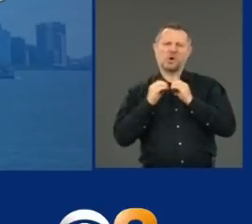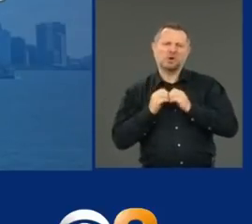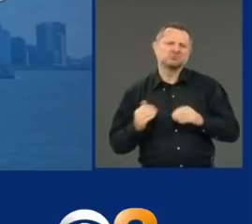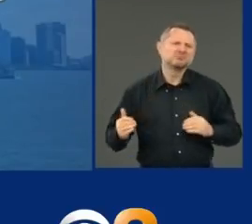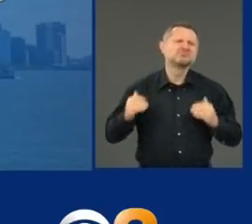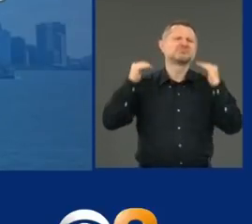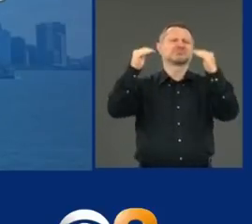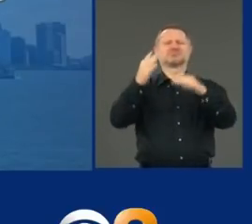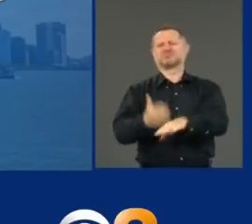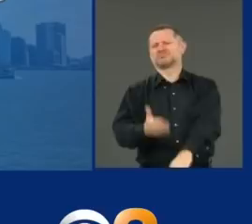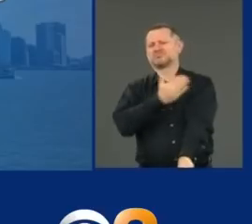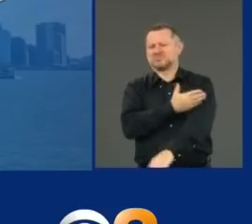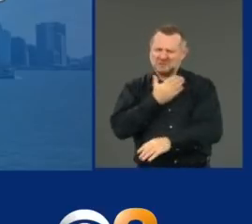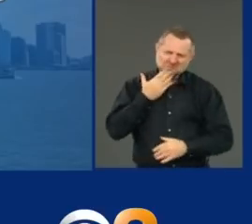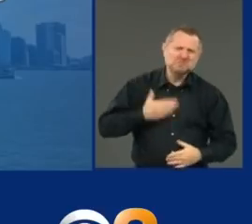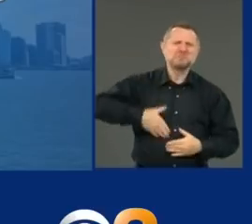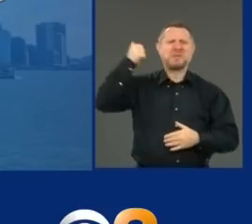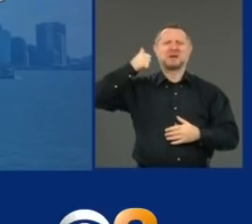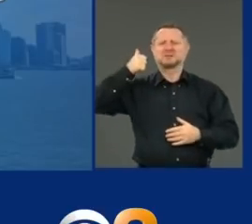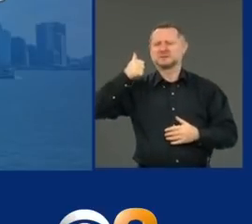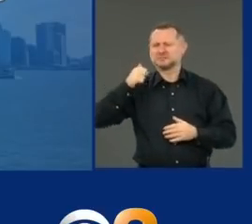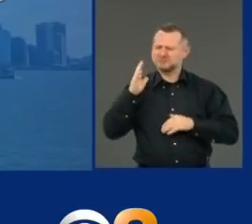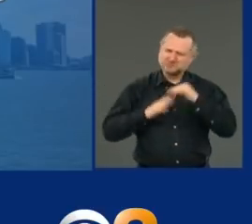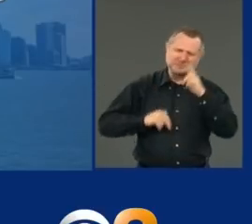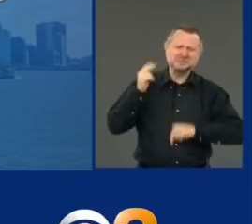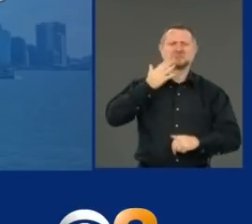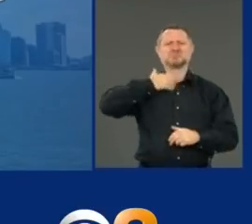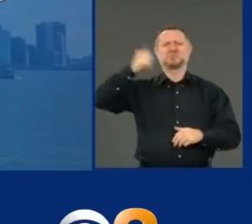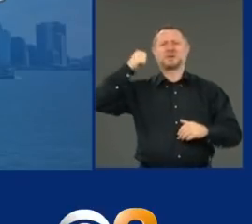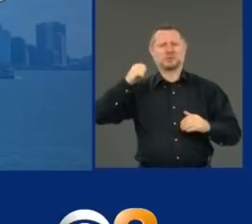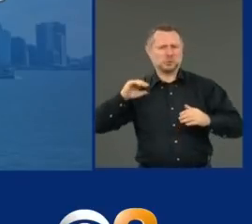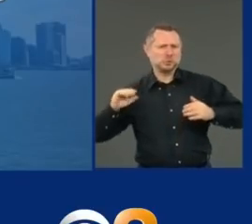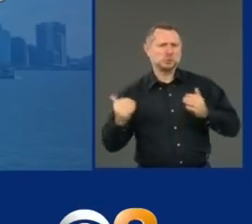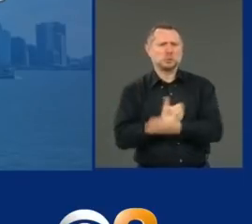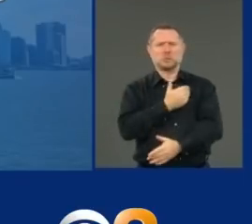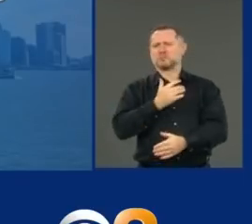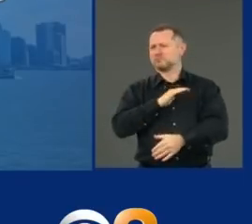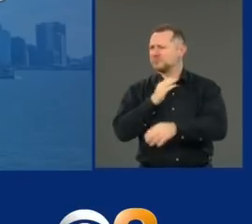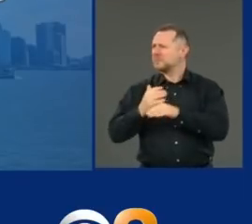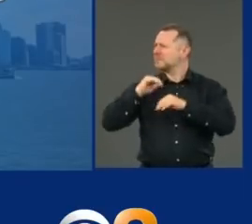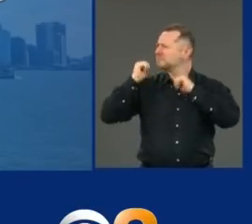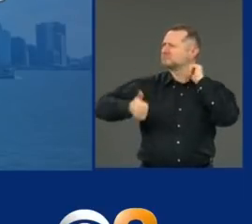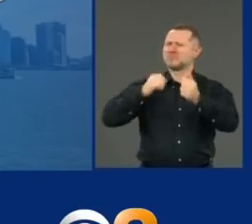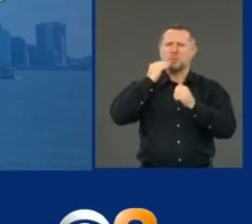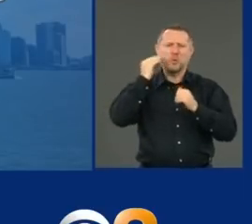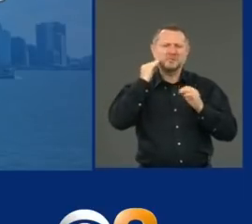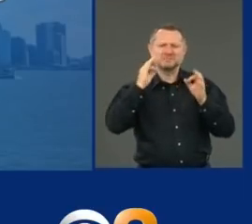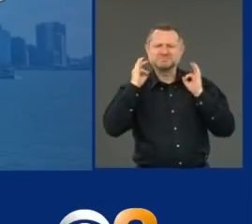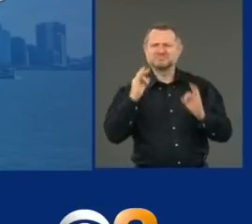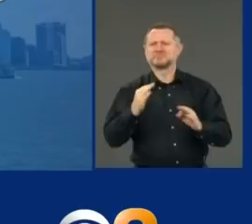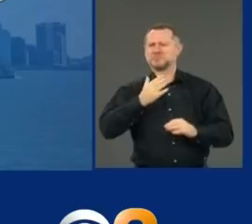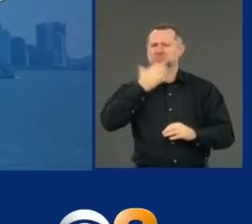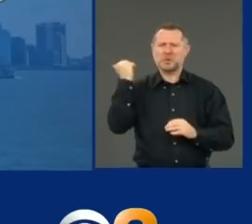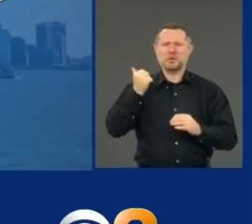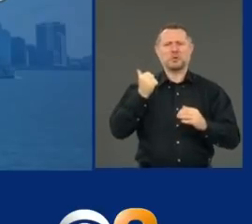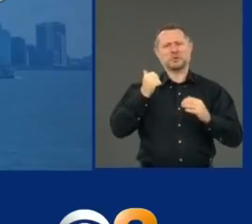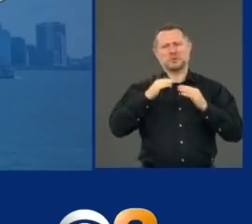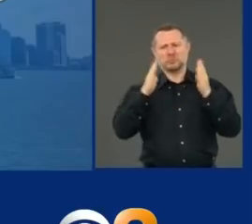SAID, I DON'T WANT TO JUST REPLACE WHAT WAS. WE WENT THROUGH TOO MUCH PAIN AND WE LEARNED TOO MUCH TO REPLACE